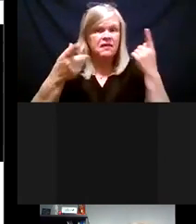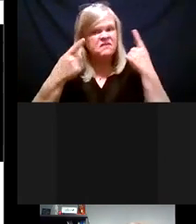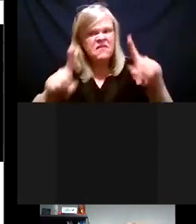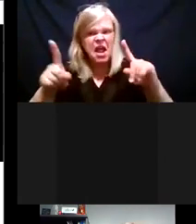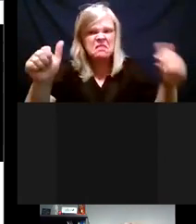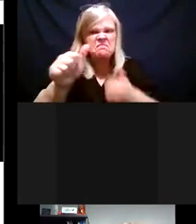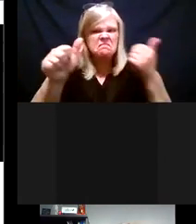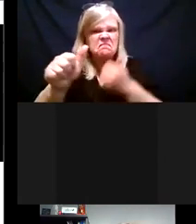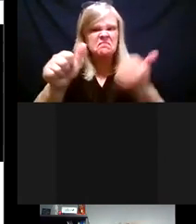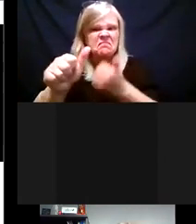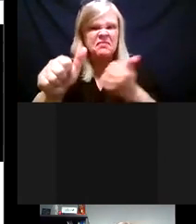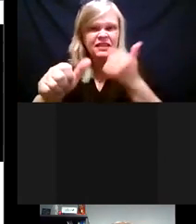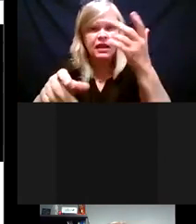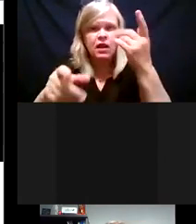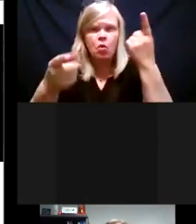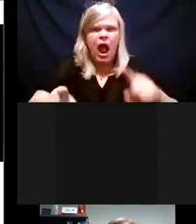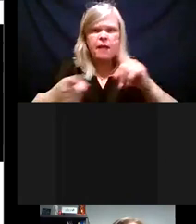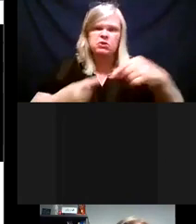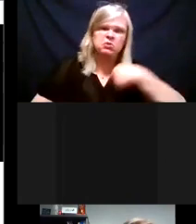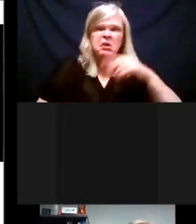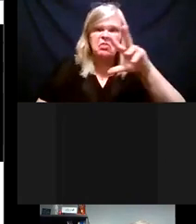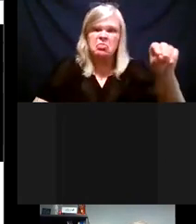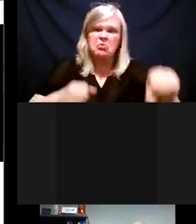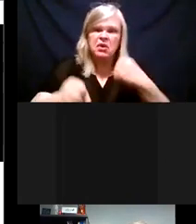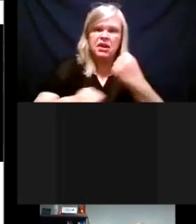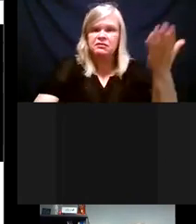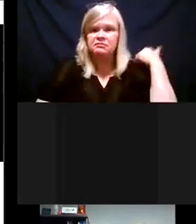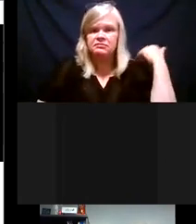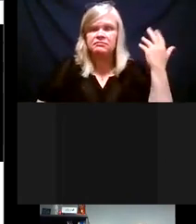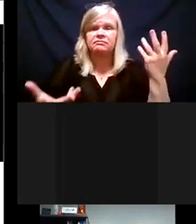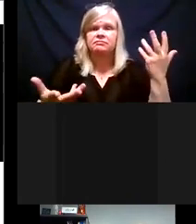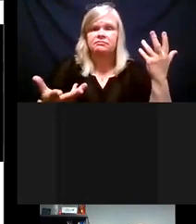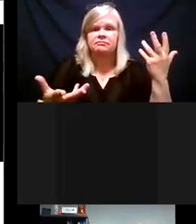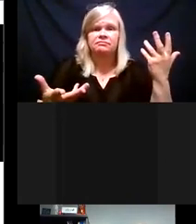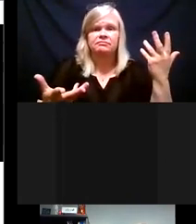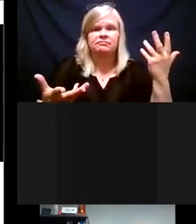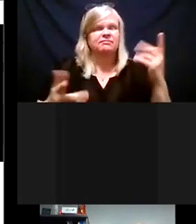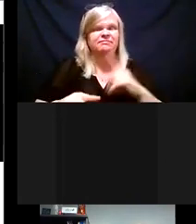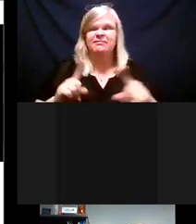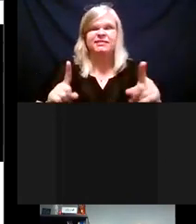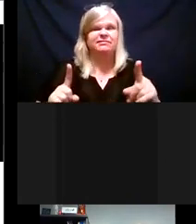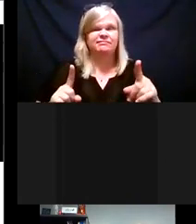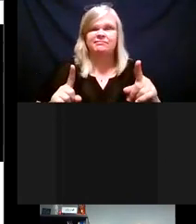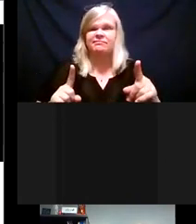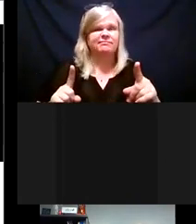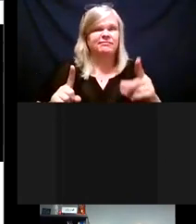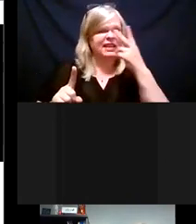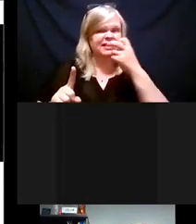THING THAT HAPPENED 30 YEARS AGO. VERY UNLIKELY THOSE CASES ARE GOING TO RESULT IN CRIMINAL